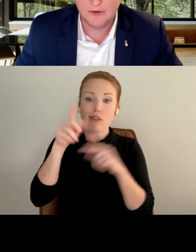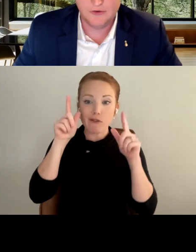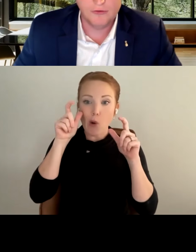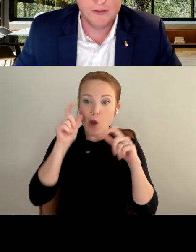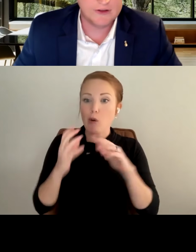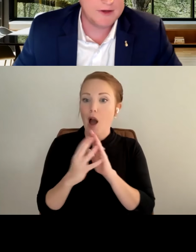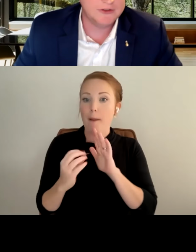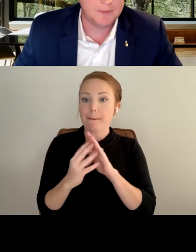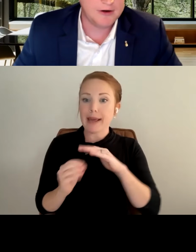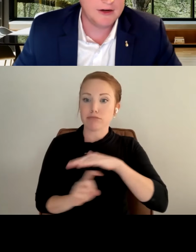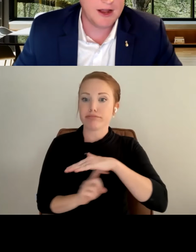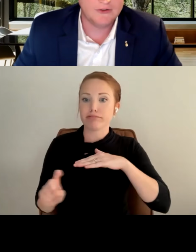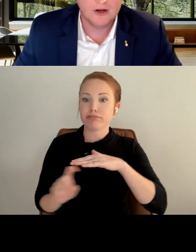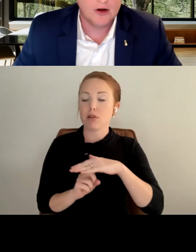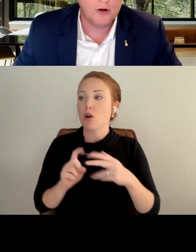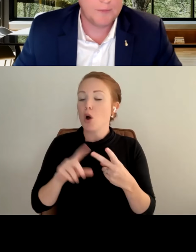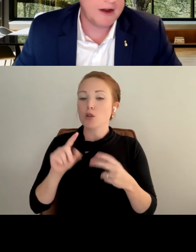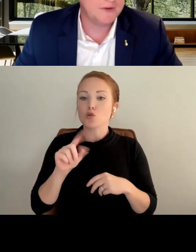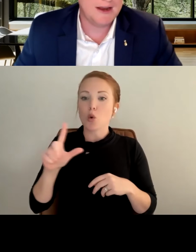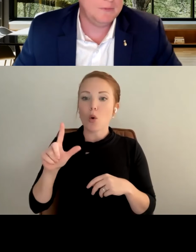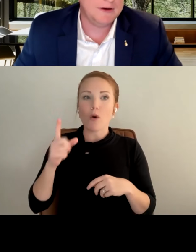you know, a tool that's going to be used in a parking garage, or a project management